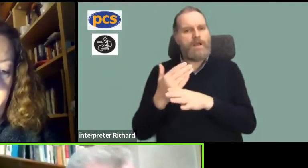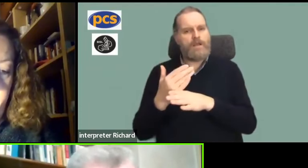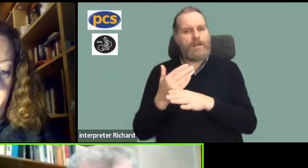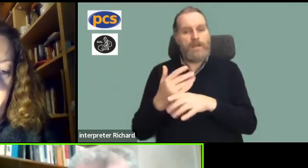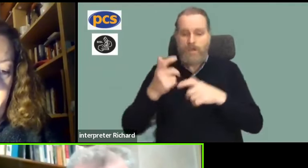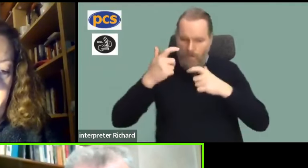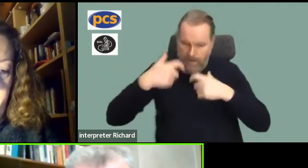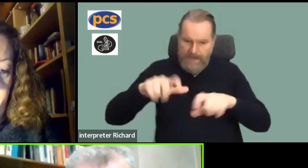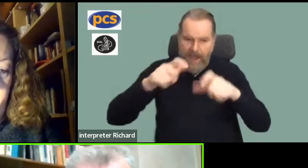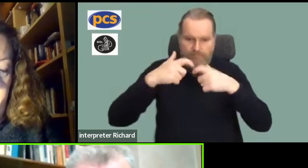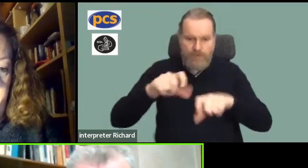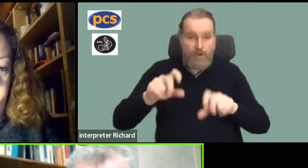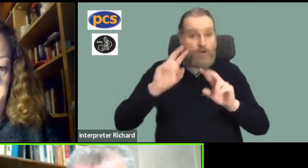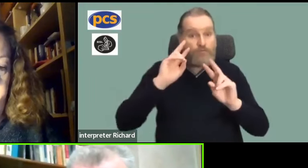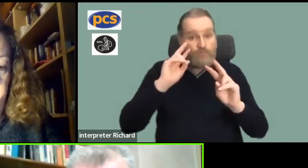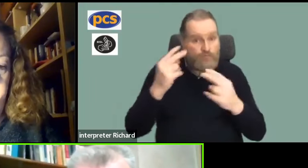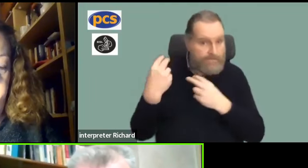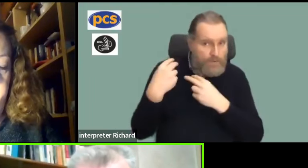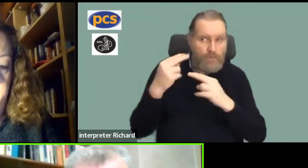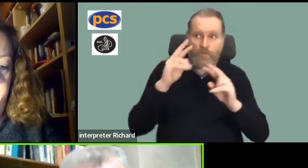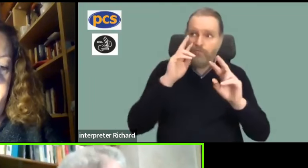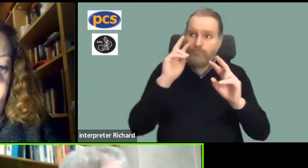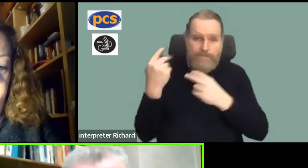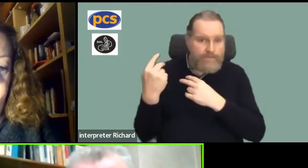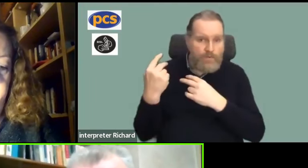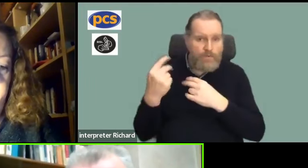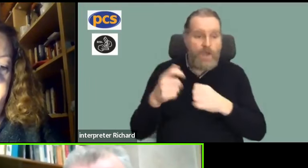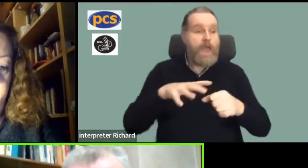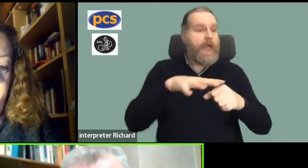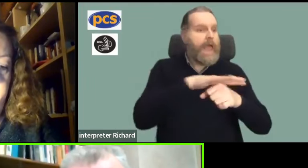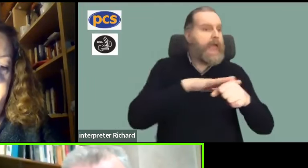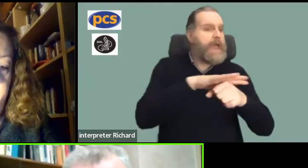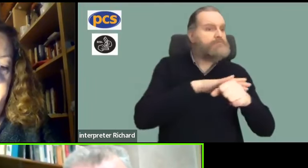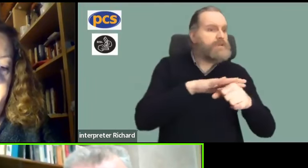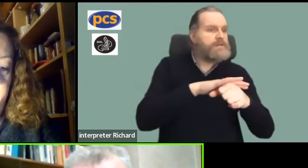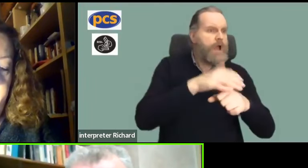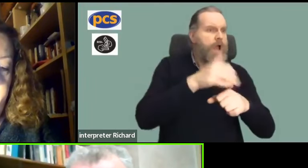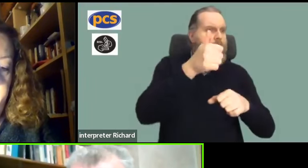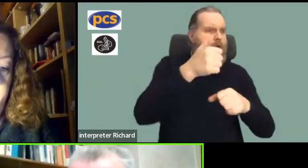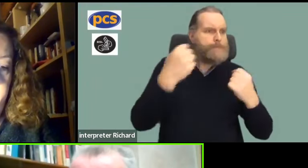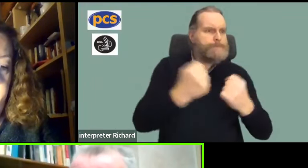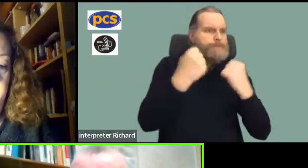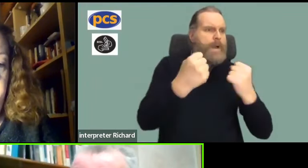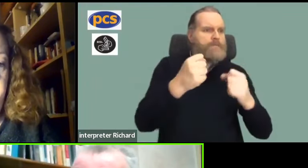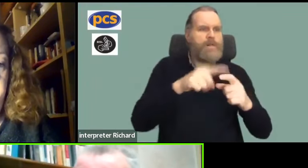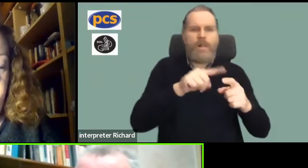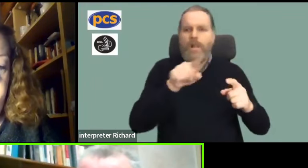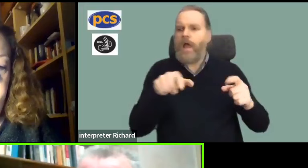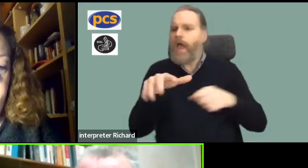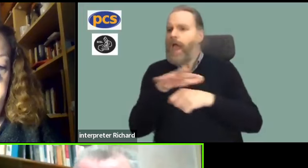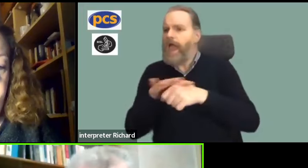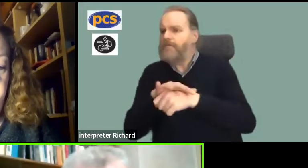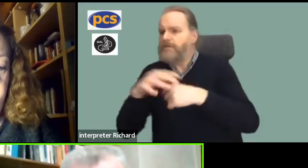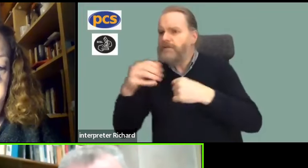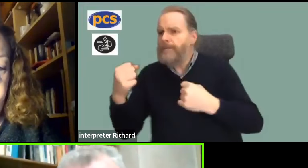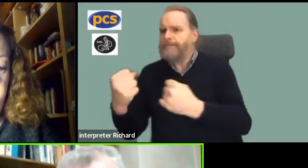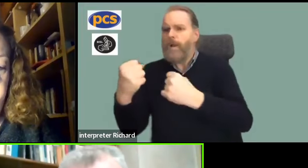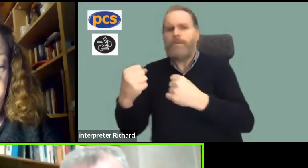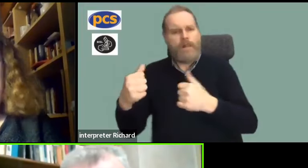keep it under review . We keep We keep calling out areas where areas where members and reps are telling us we can have a real effect. We effect.